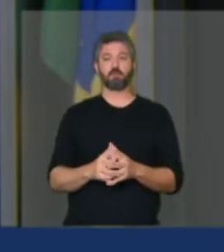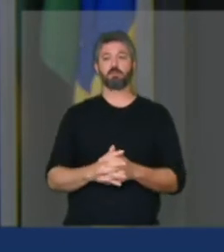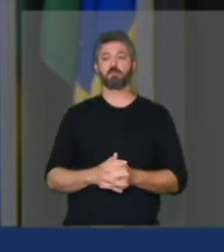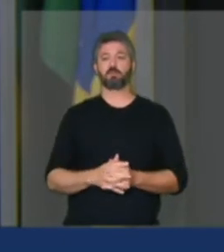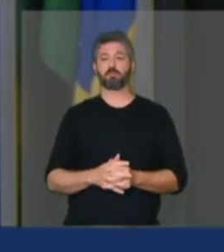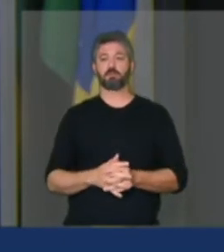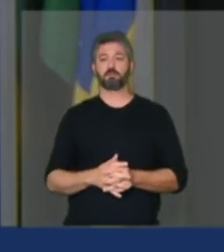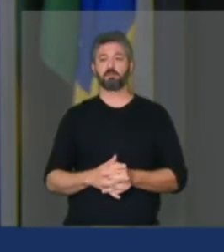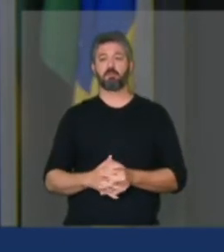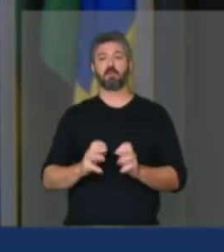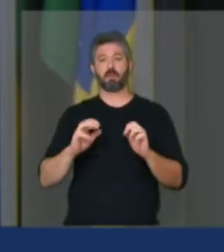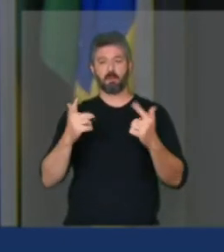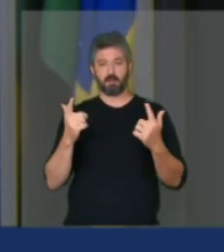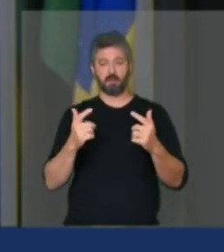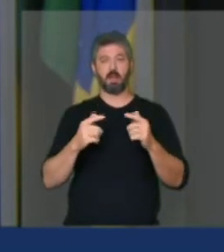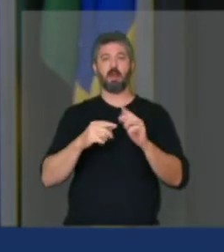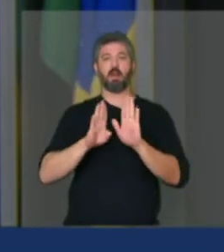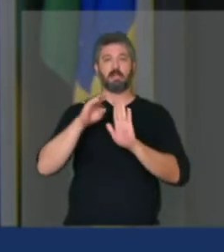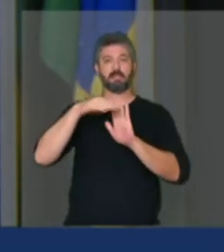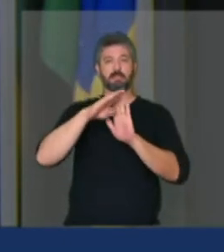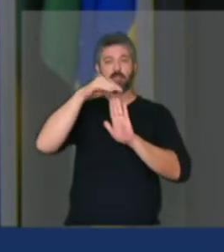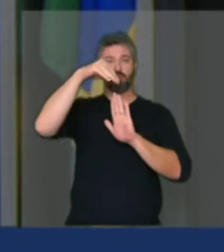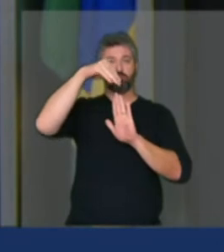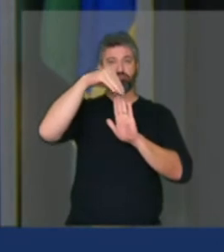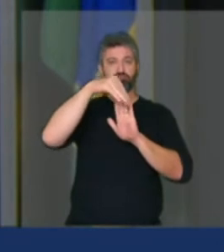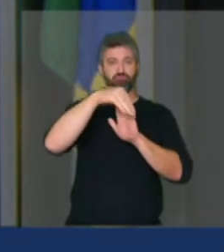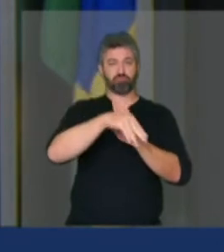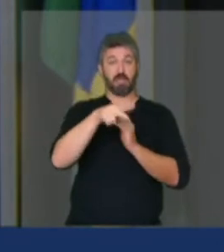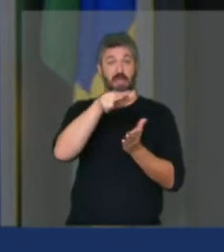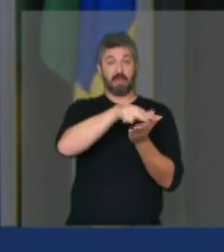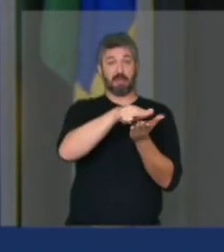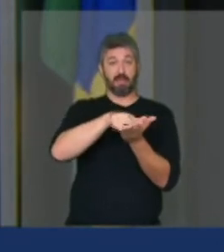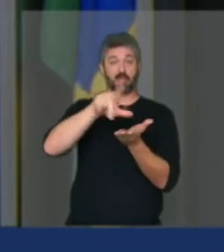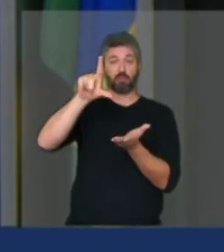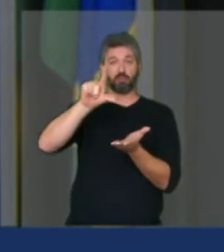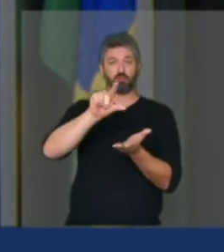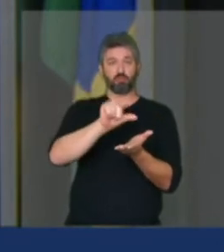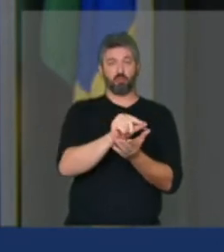COM A QUEDA DOS ÍNDICES TANTO DE INTERNAÇÃO COMO DE MORTES NO NOSSO PAÍS, E INFELIZMENTE, NÓS PERDEMOS